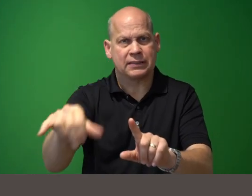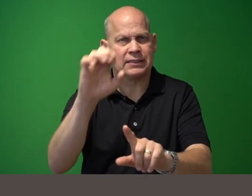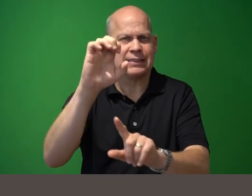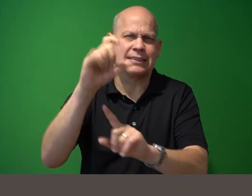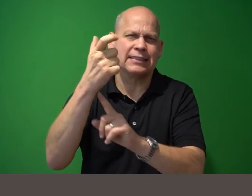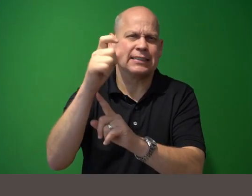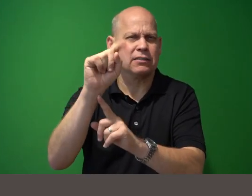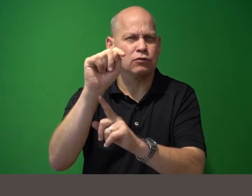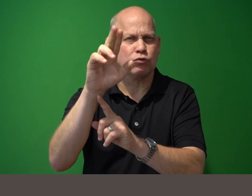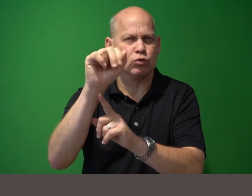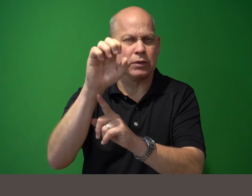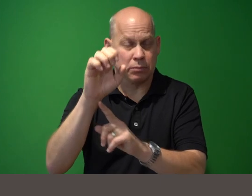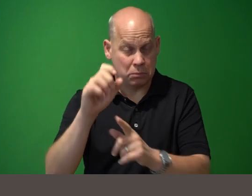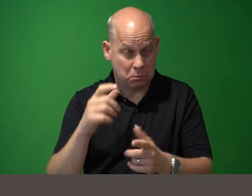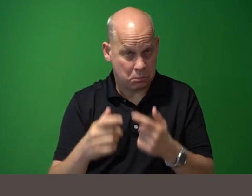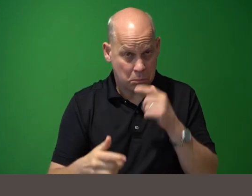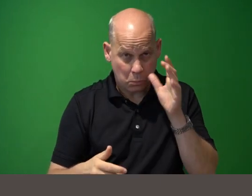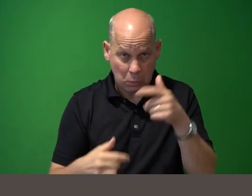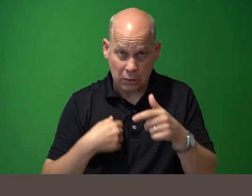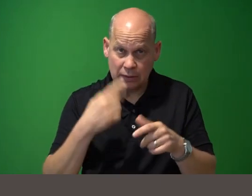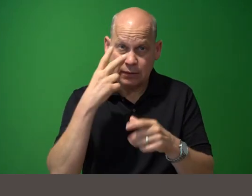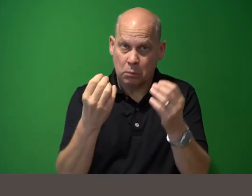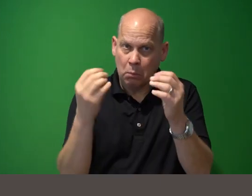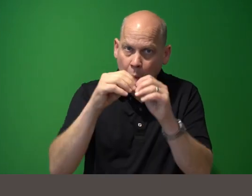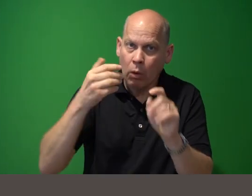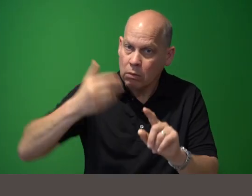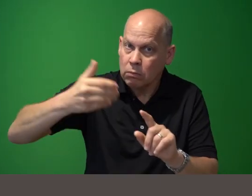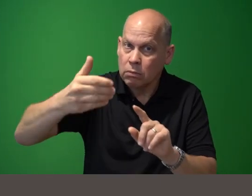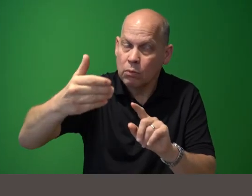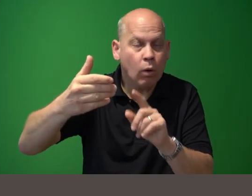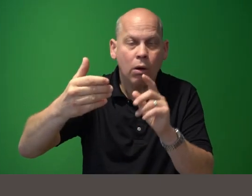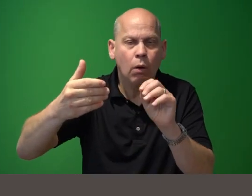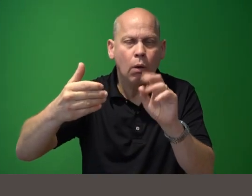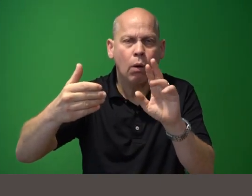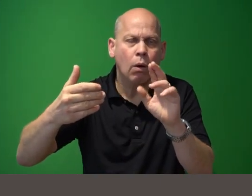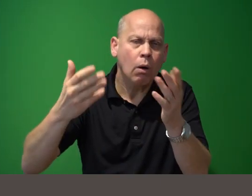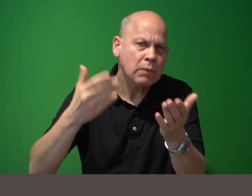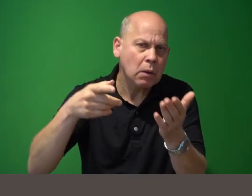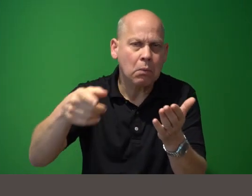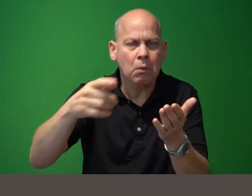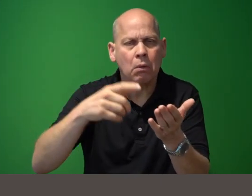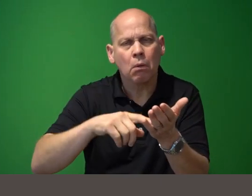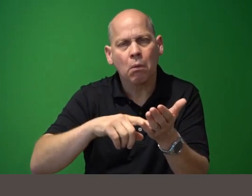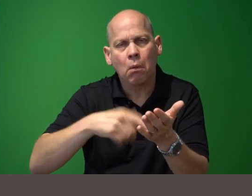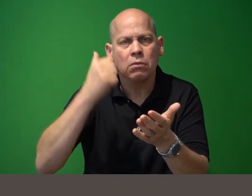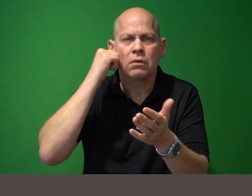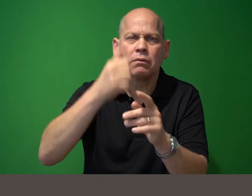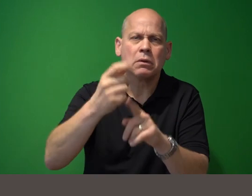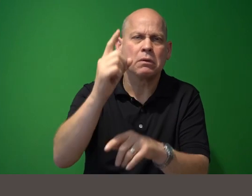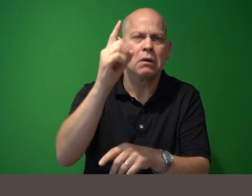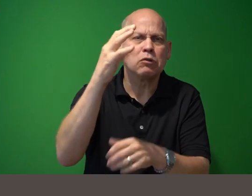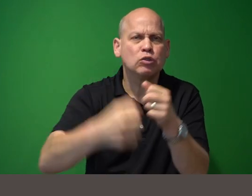Will we likely see more of this in the near future, or is this maybe once in a hundred year event?